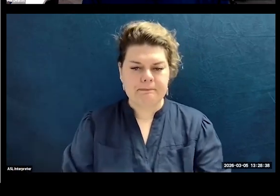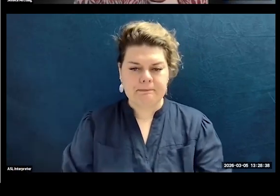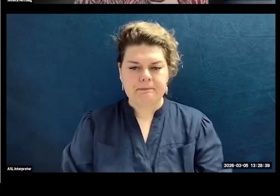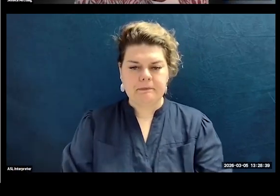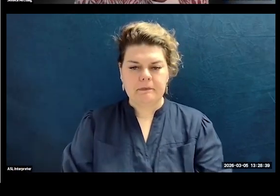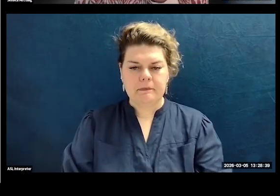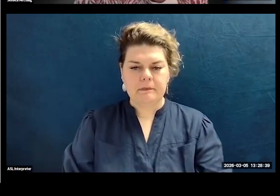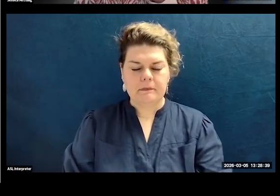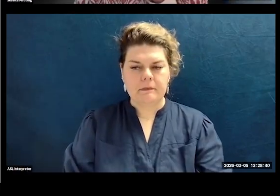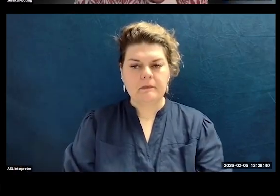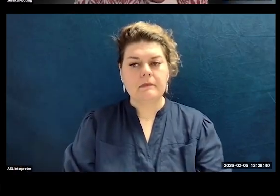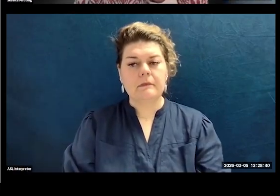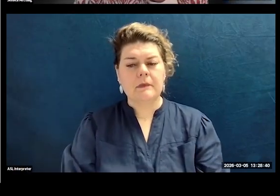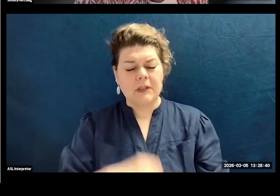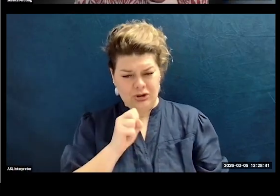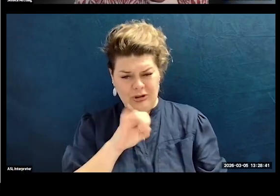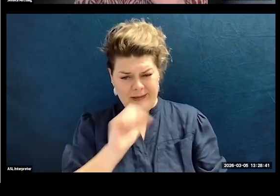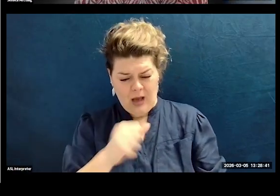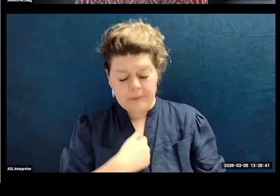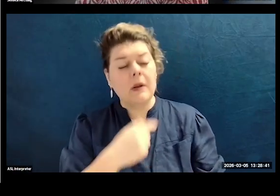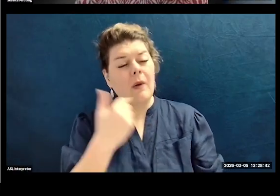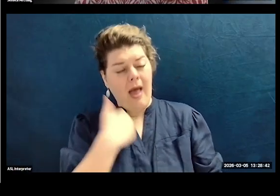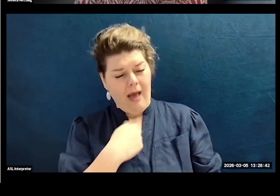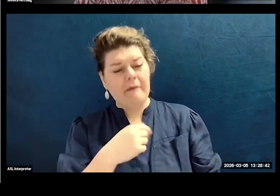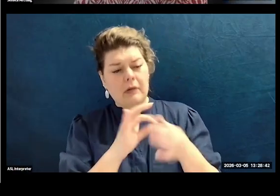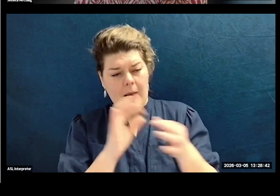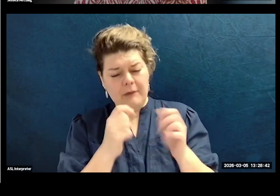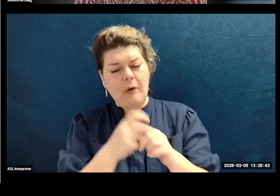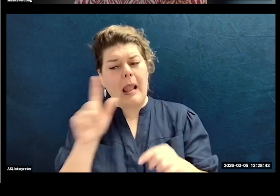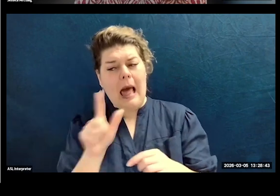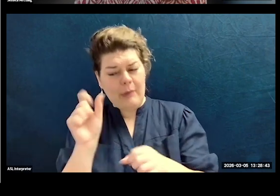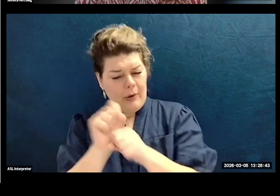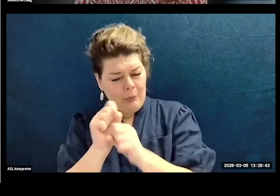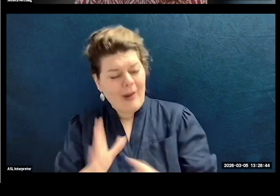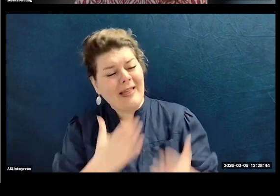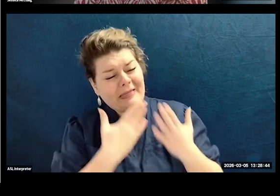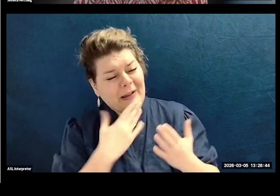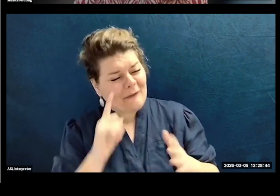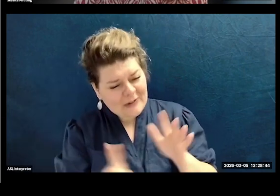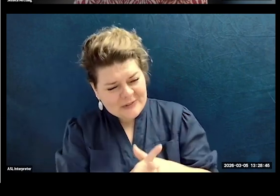And we did have a comment come in in the Q&A from a library employee, so thank you for being here and adding this,